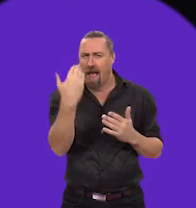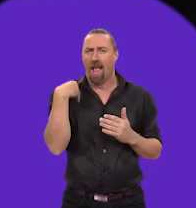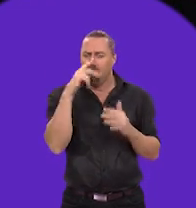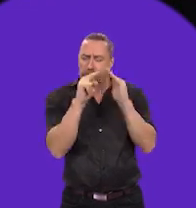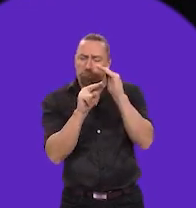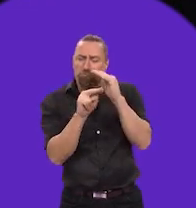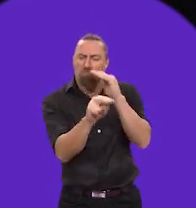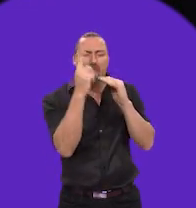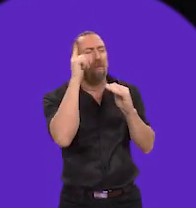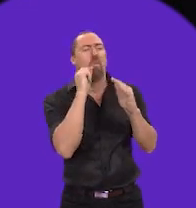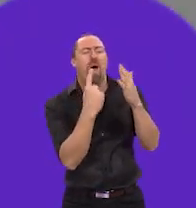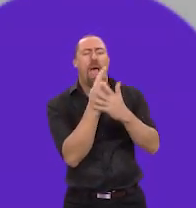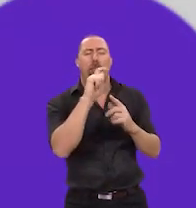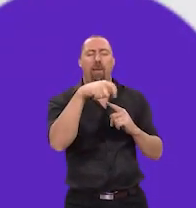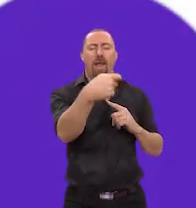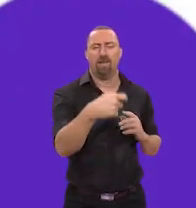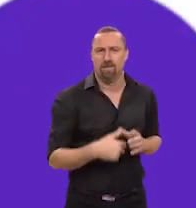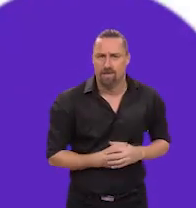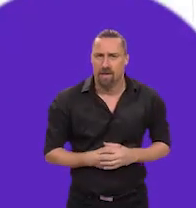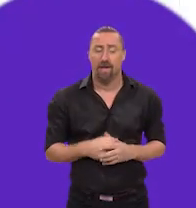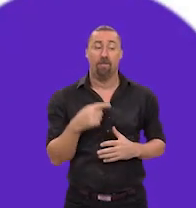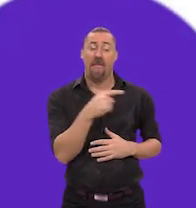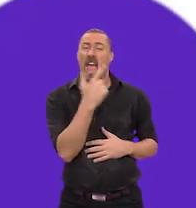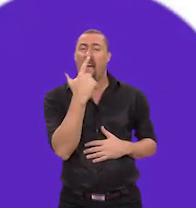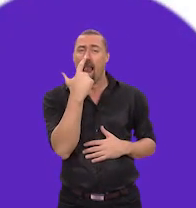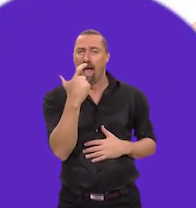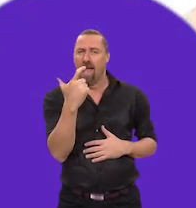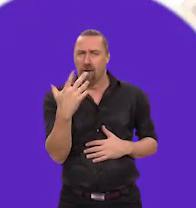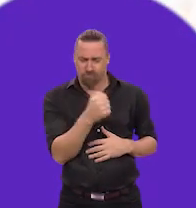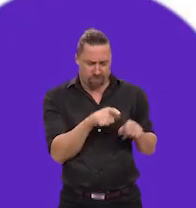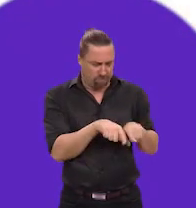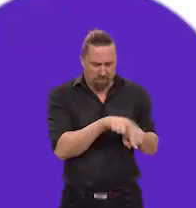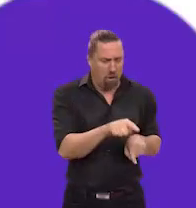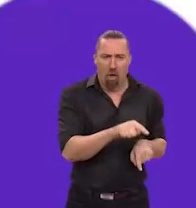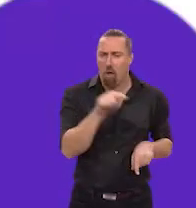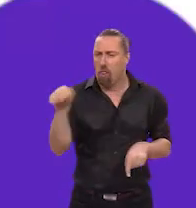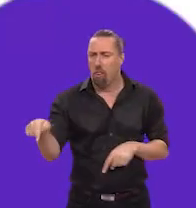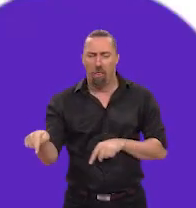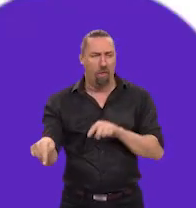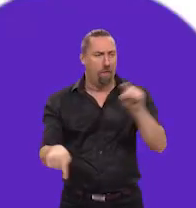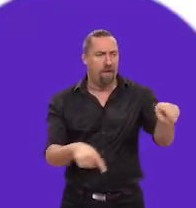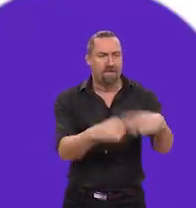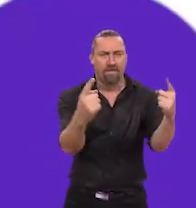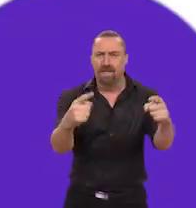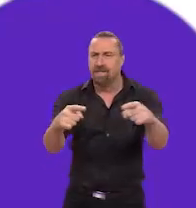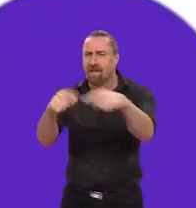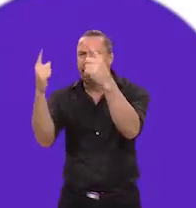Hmm, now little Lucky, he was never where he was supposed to be. He liked to do things differently.